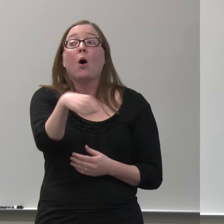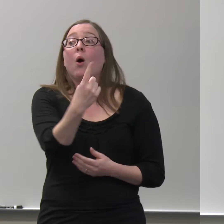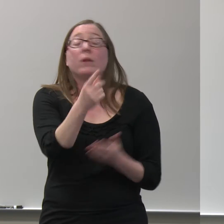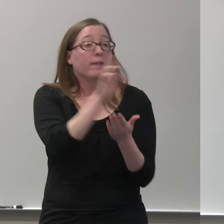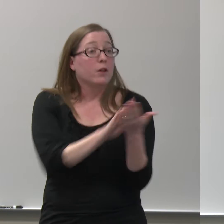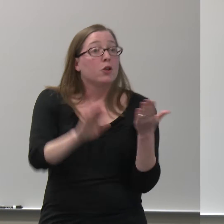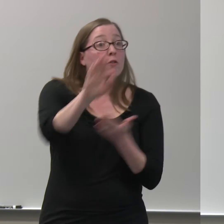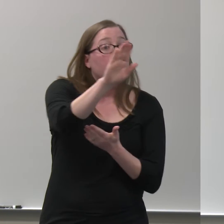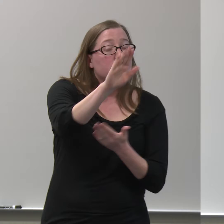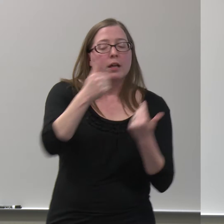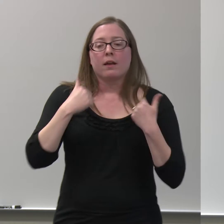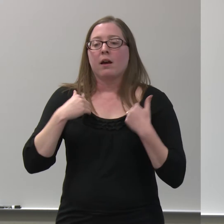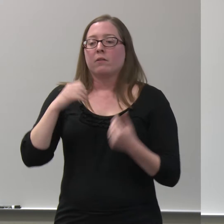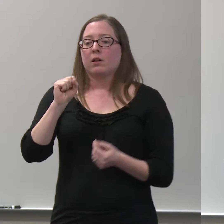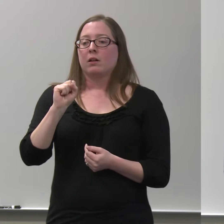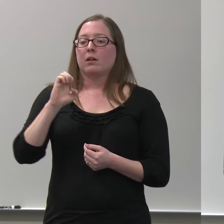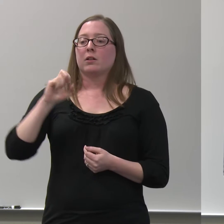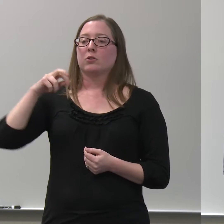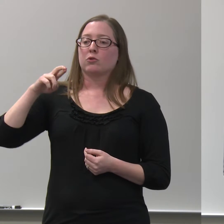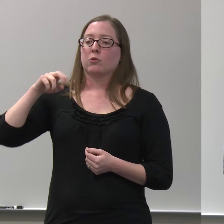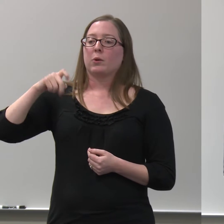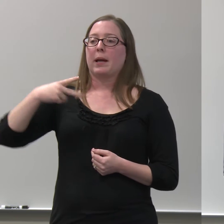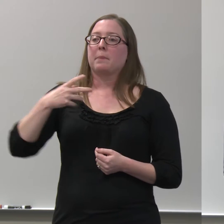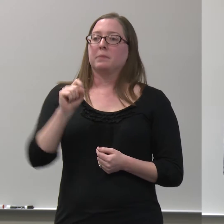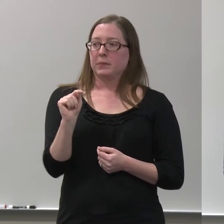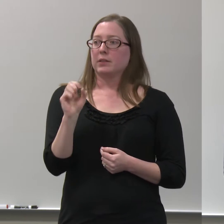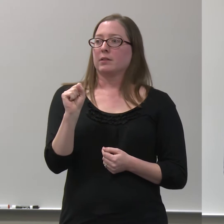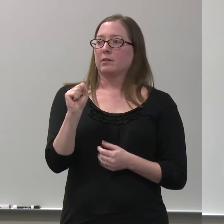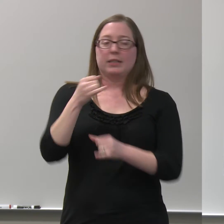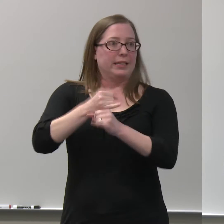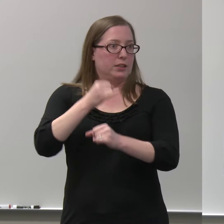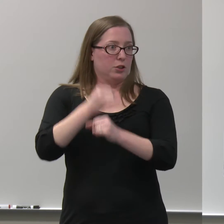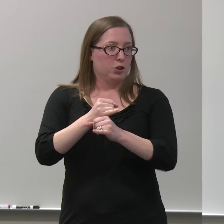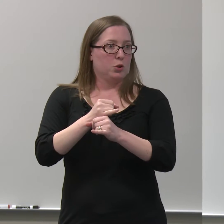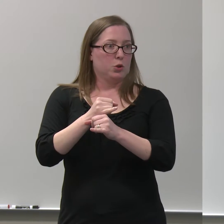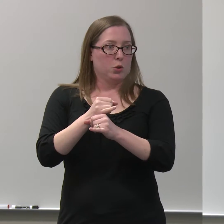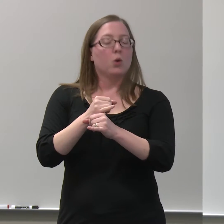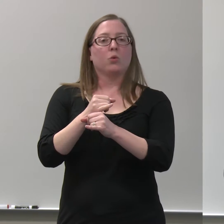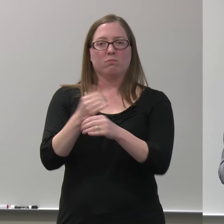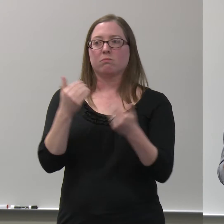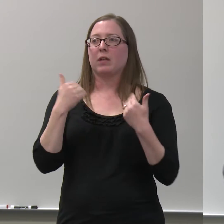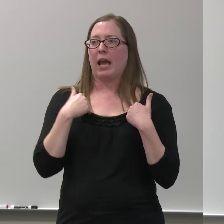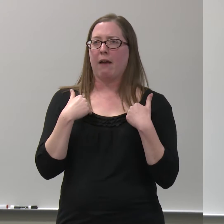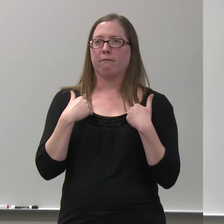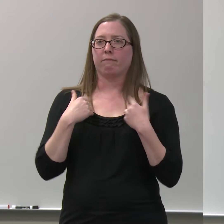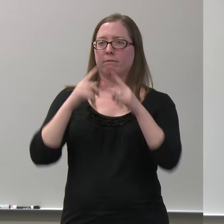There was the Scripps Institute and the-- which many of-- There's a Scripps Institute of Oceanography,